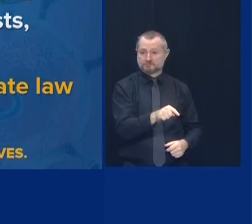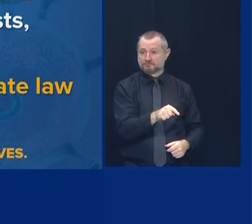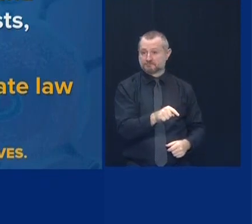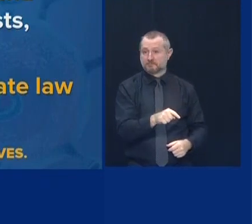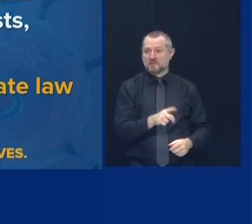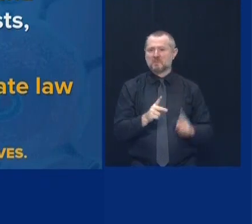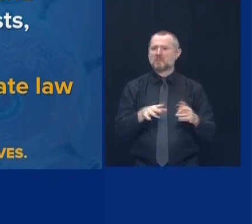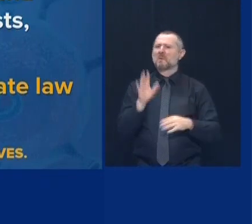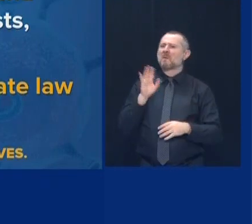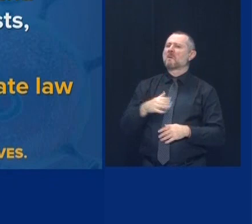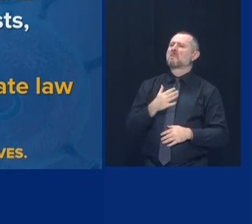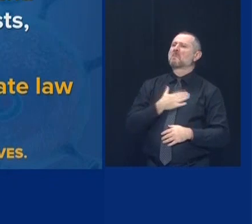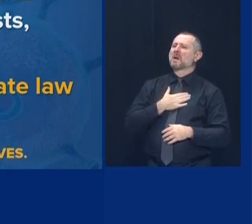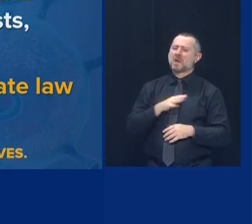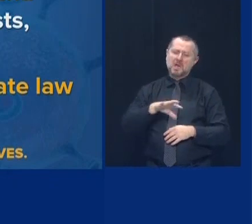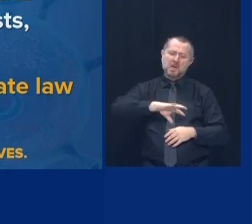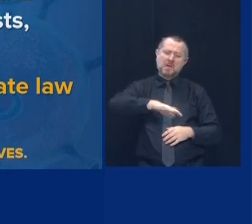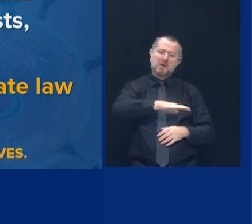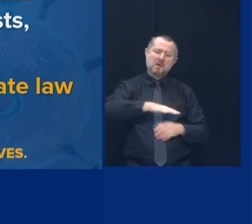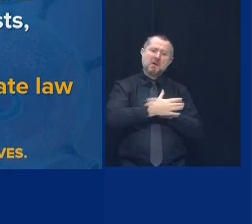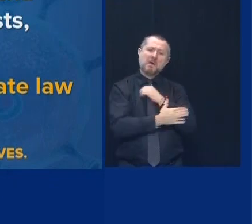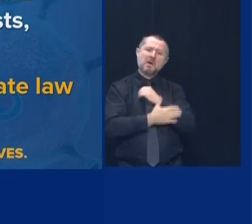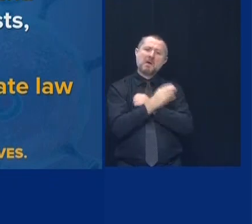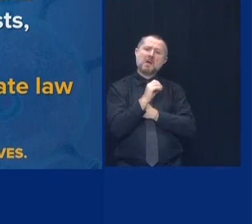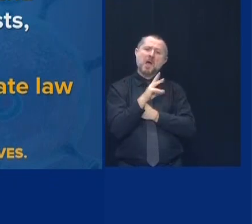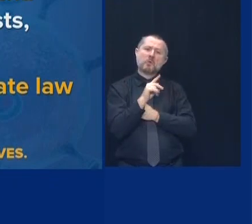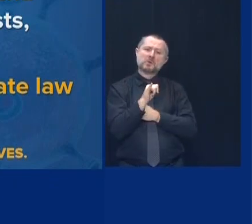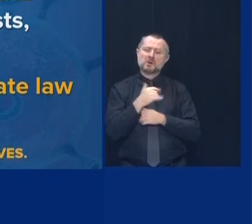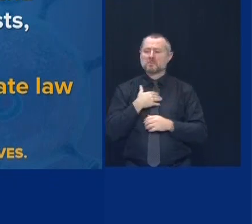THE STATE SAYS IT HITS 3% OR 4%, THAT'S WHAT MATTERS.